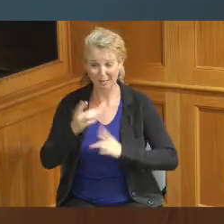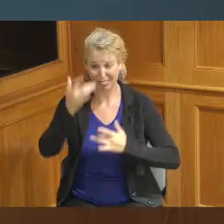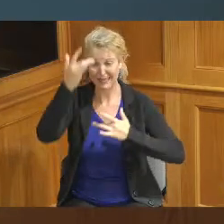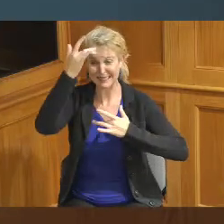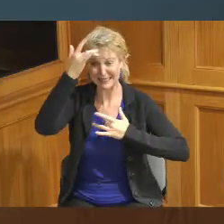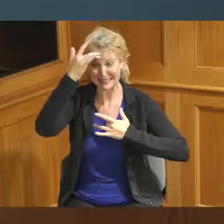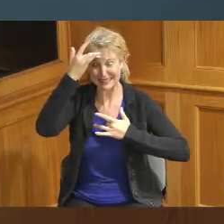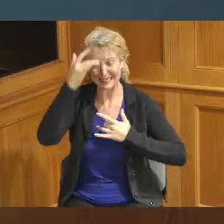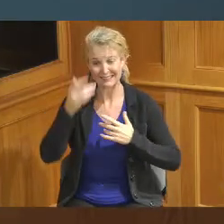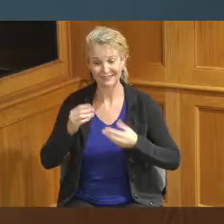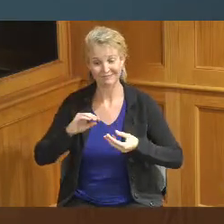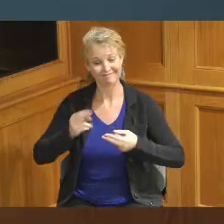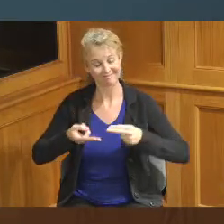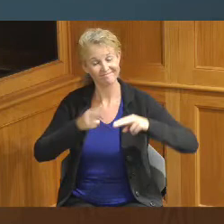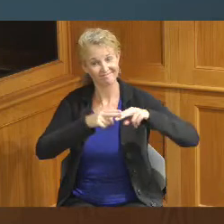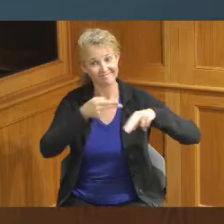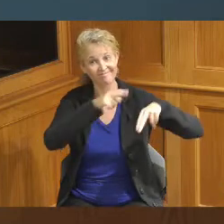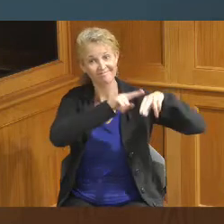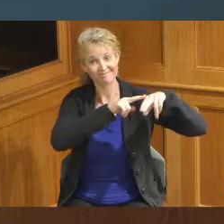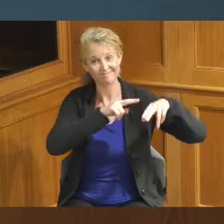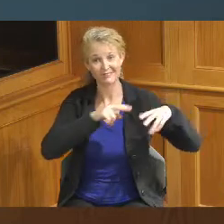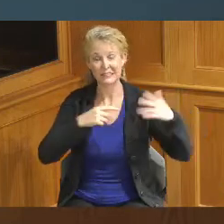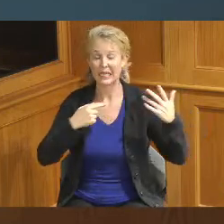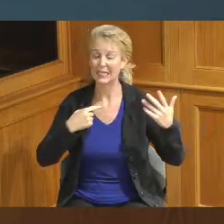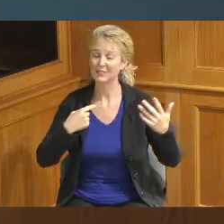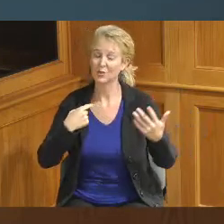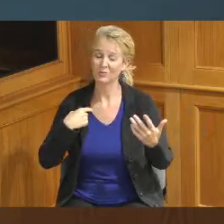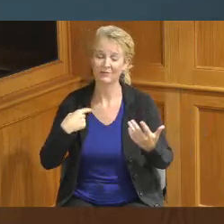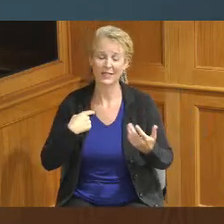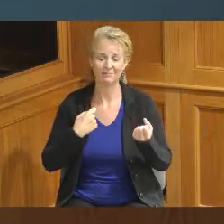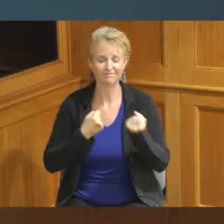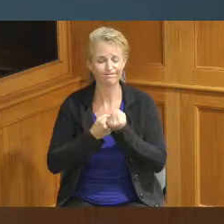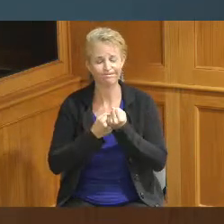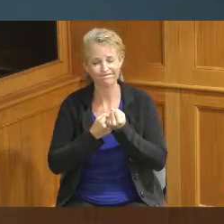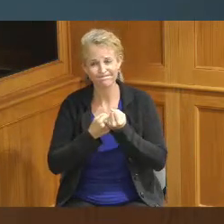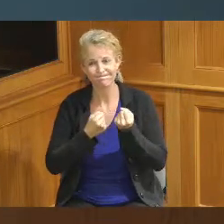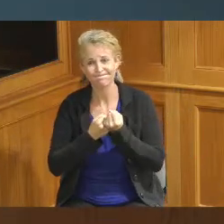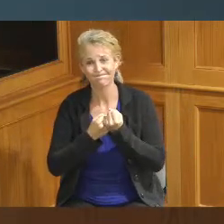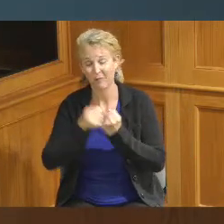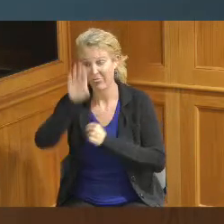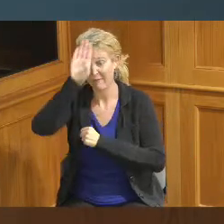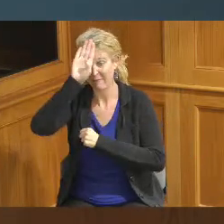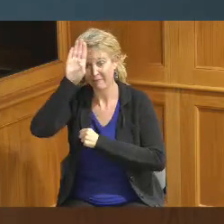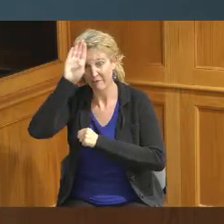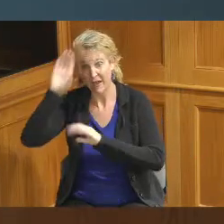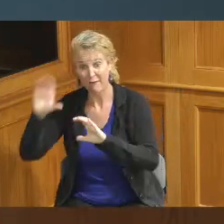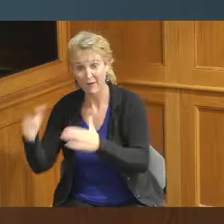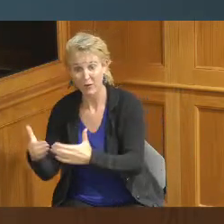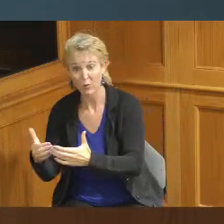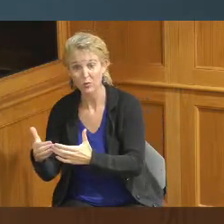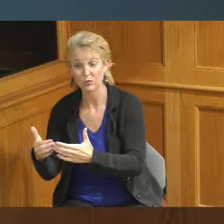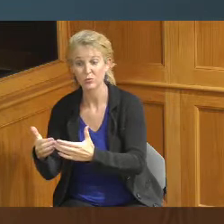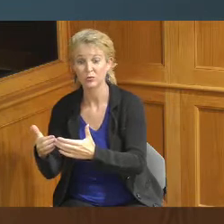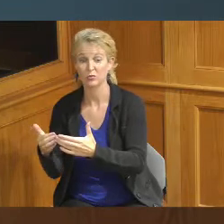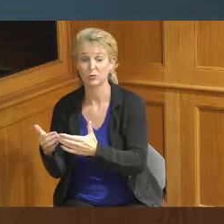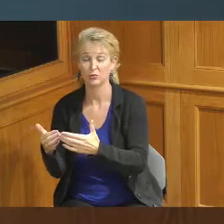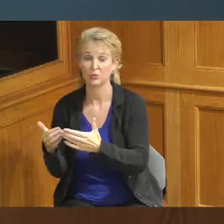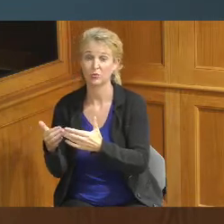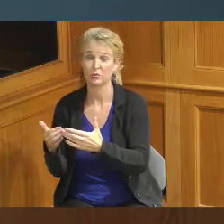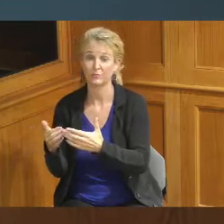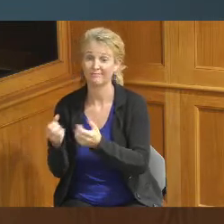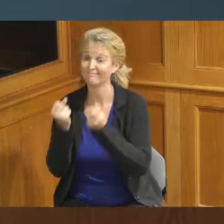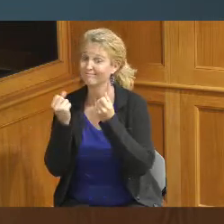I want to say that I'm standing in solidarity with the firefighters who many were able to